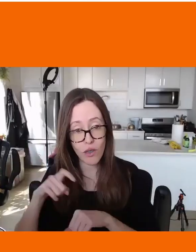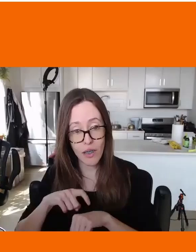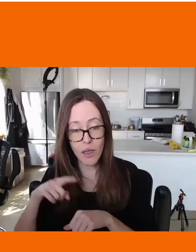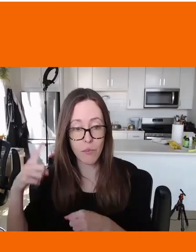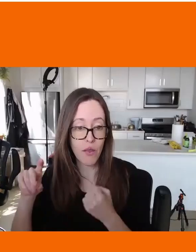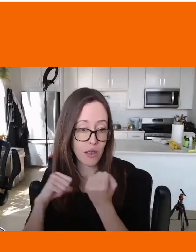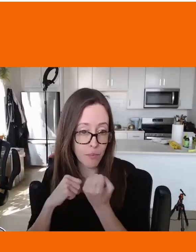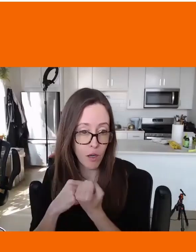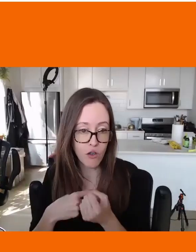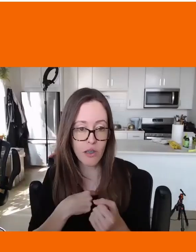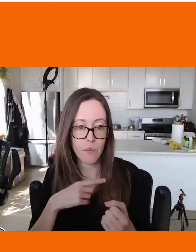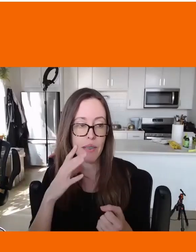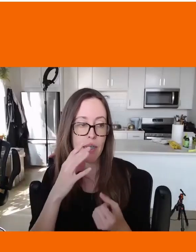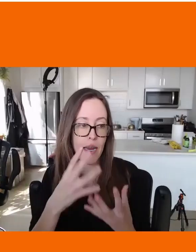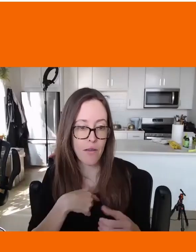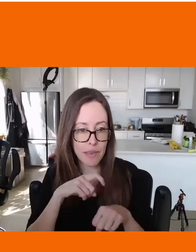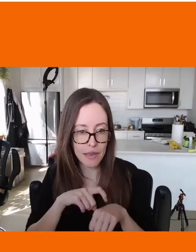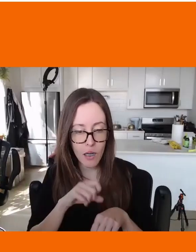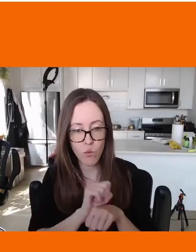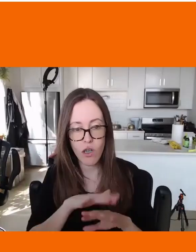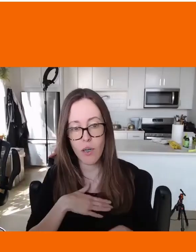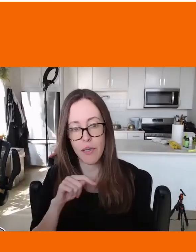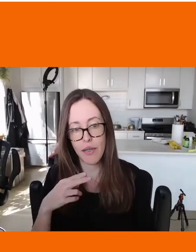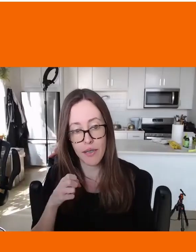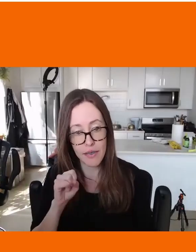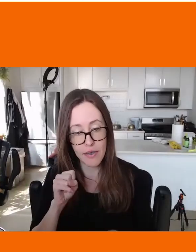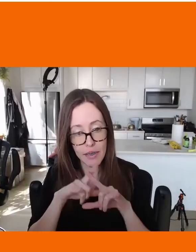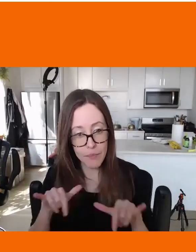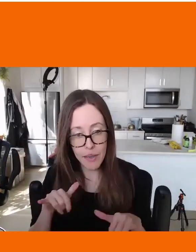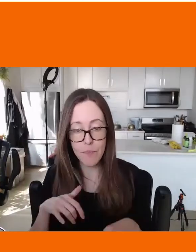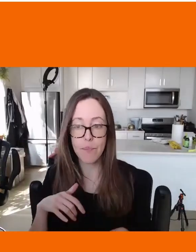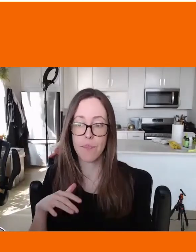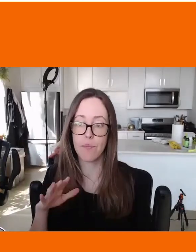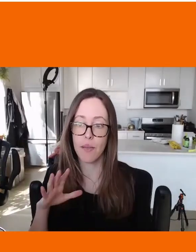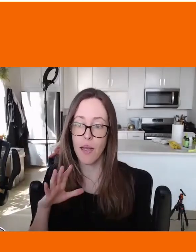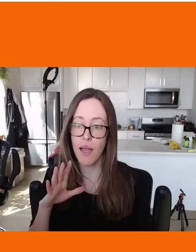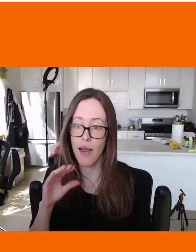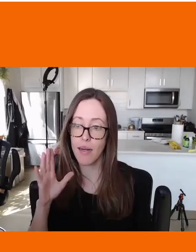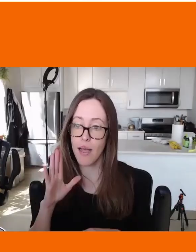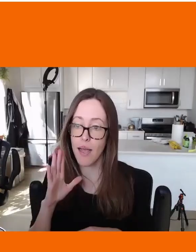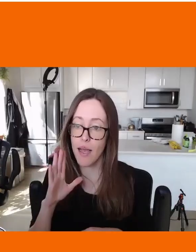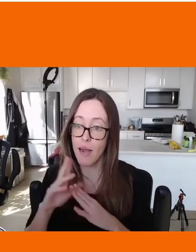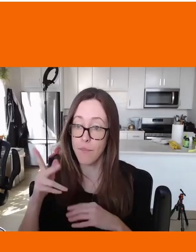while I worked at the New York Times. New York Times was very generous in giving me time to work on my thesis.